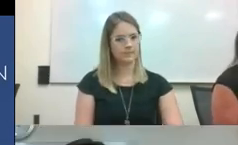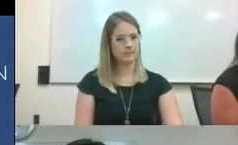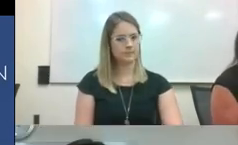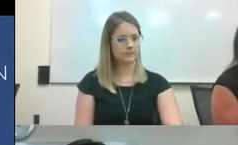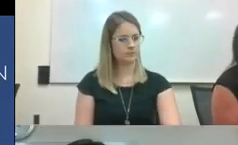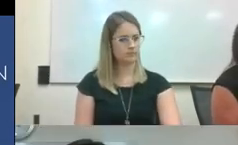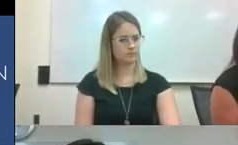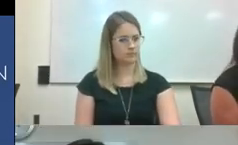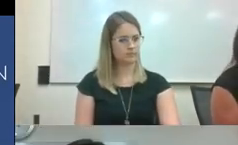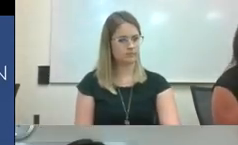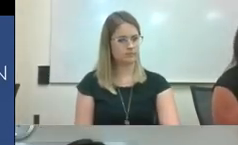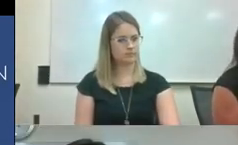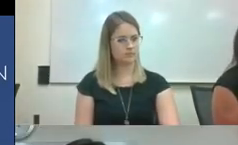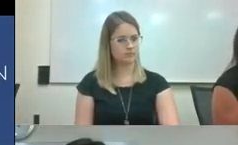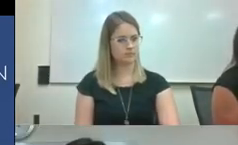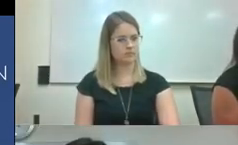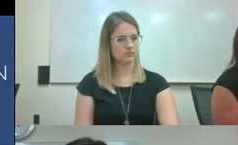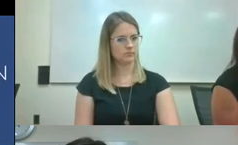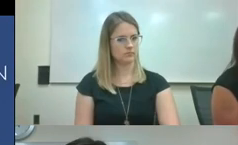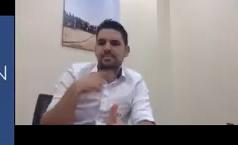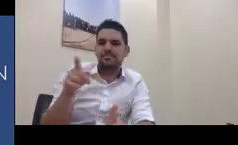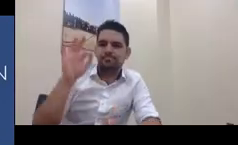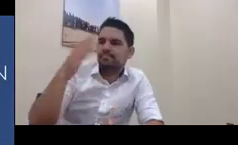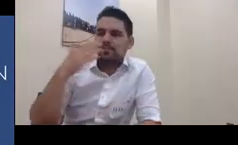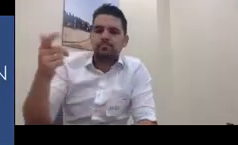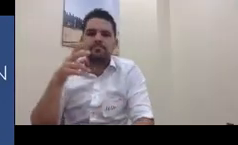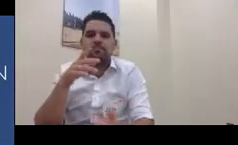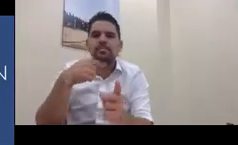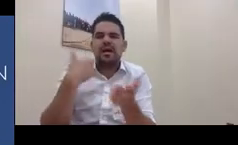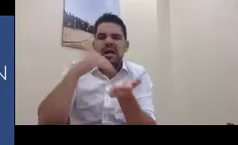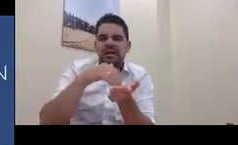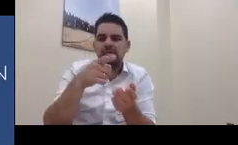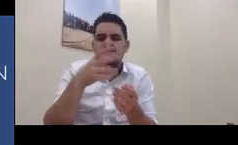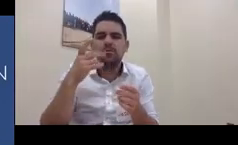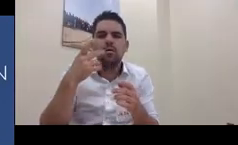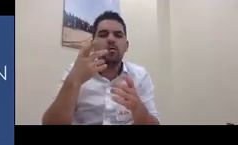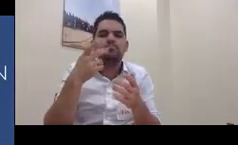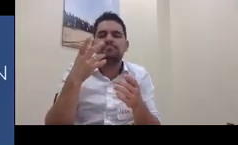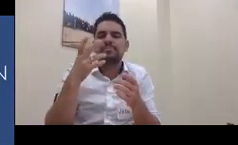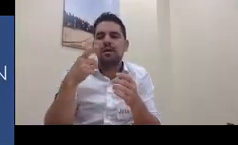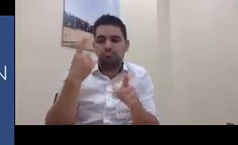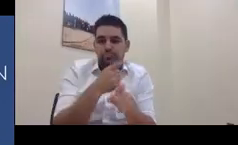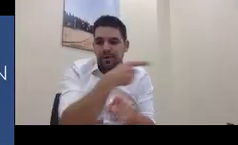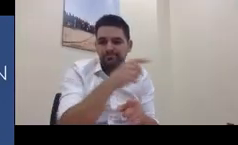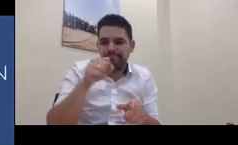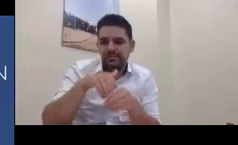However, what we do know from this, for example, could you pin me, thank you. Again, I wish repeat what I said.